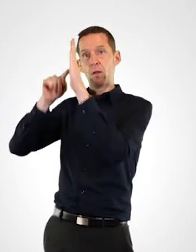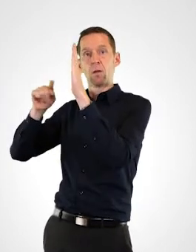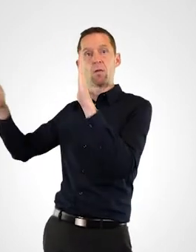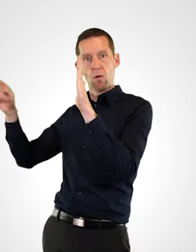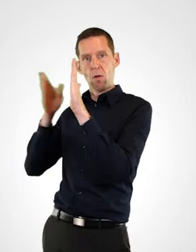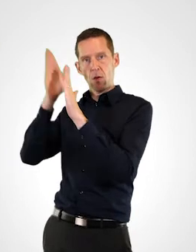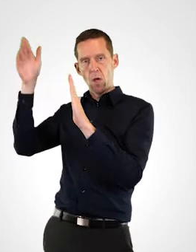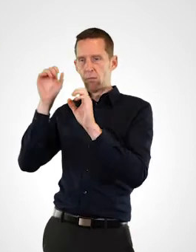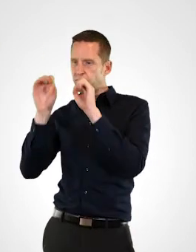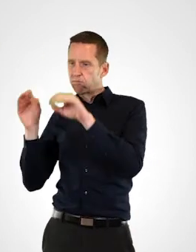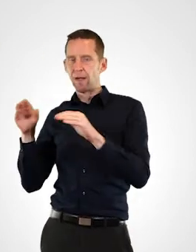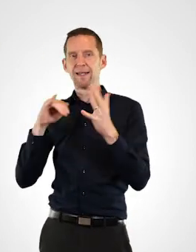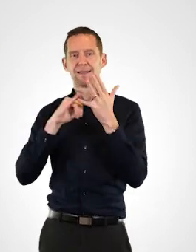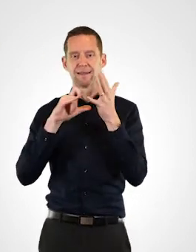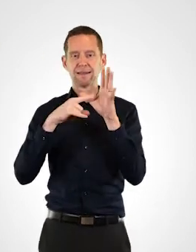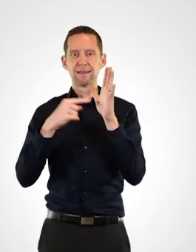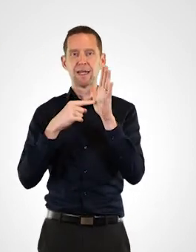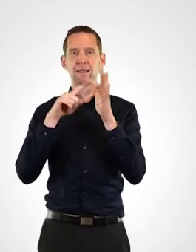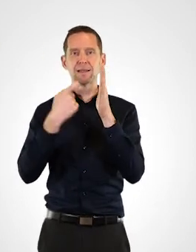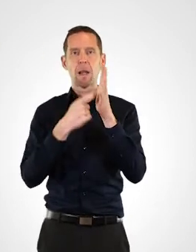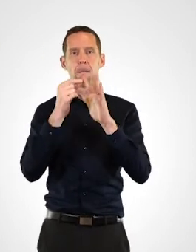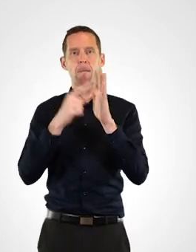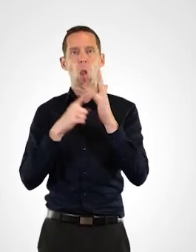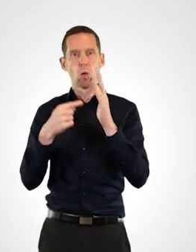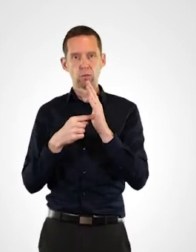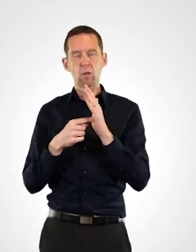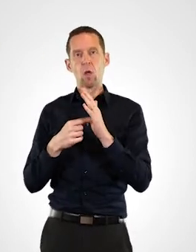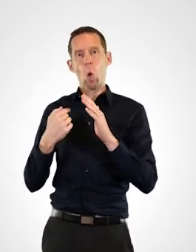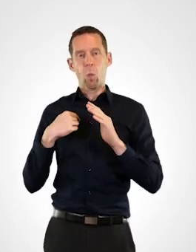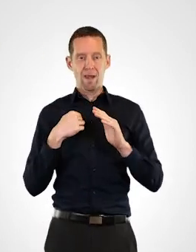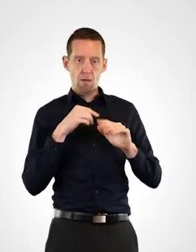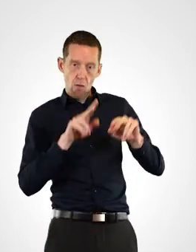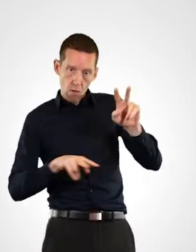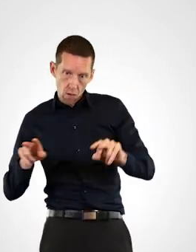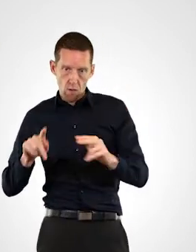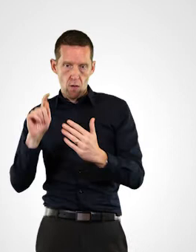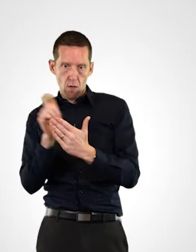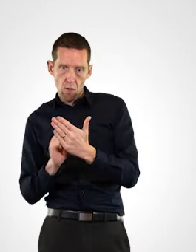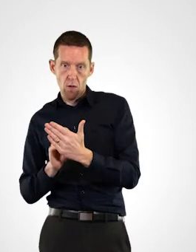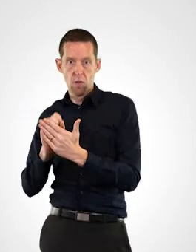So here you see a scatter plot of the outcomes of this study.